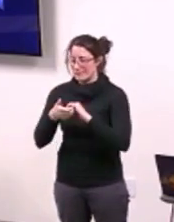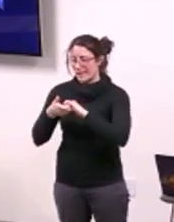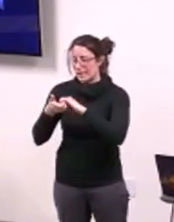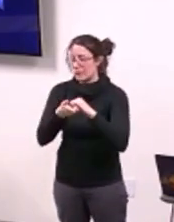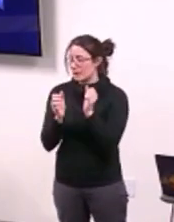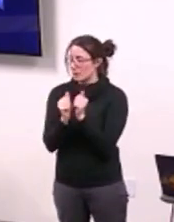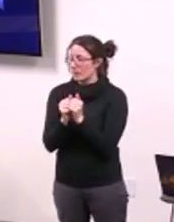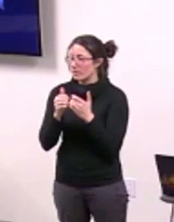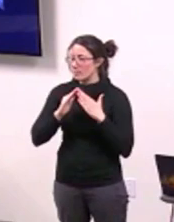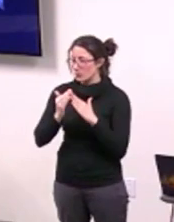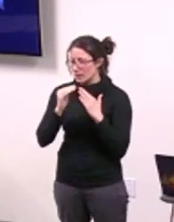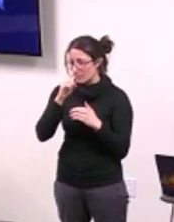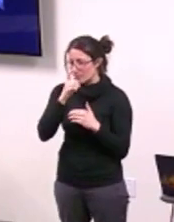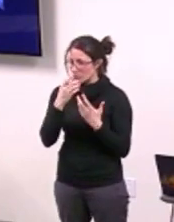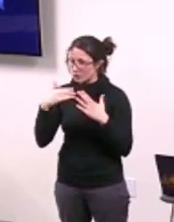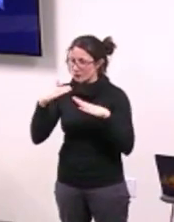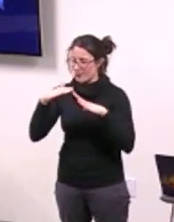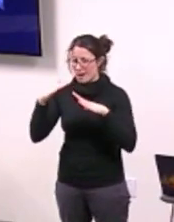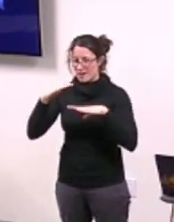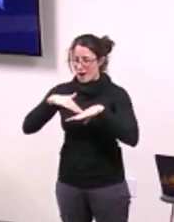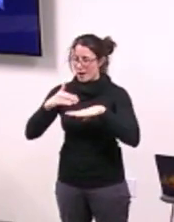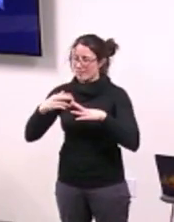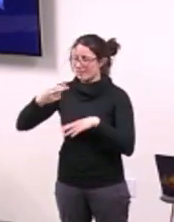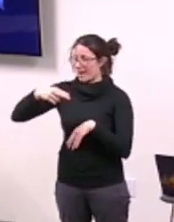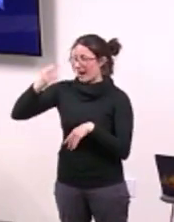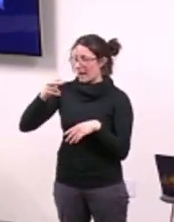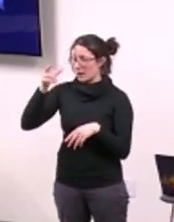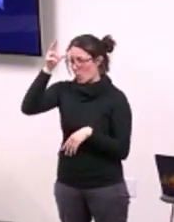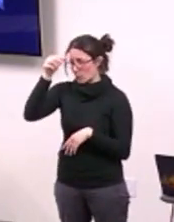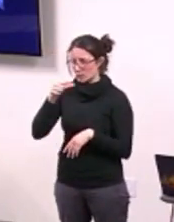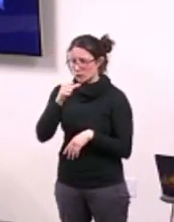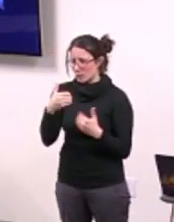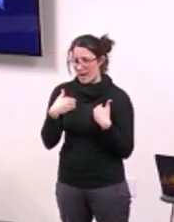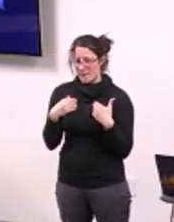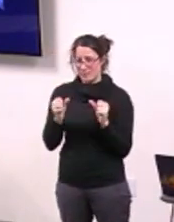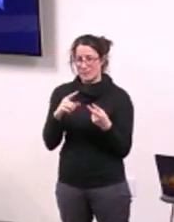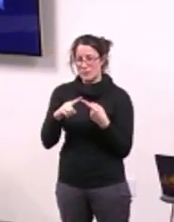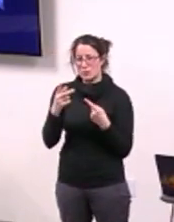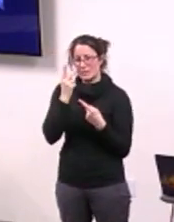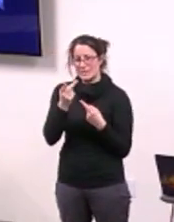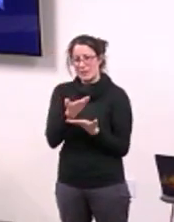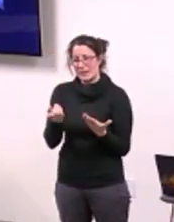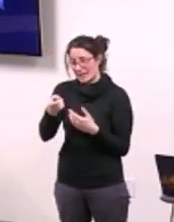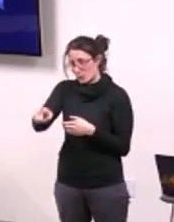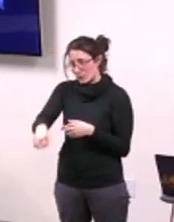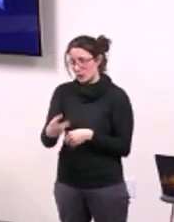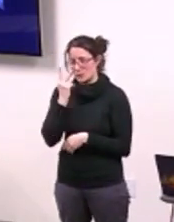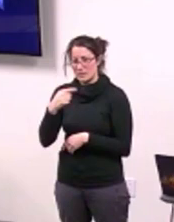and because you're busy not seeing the things that you need to see. So I'll pin that.